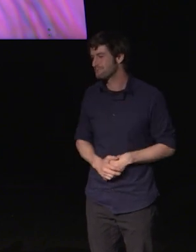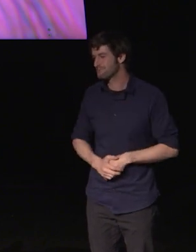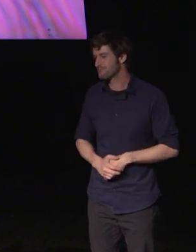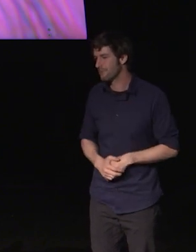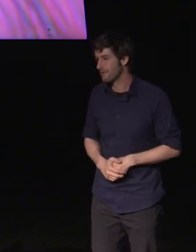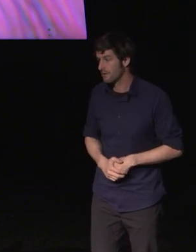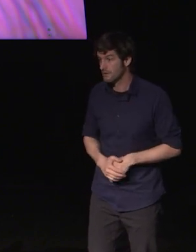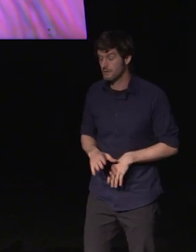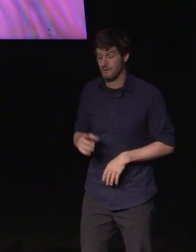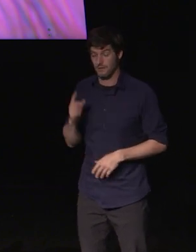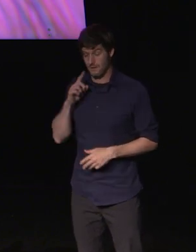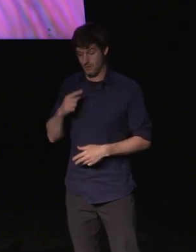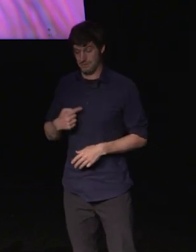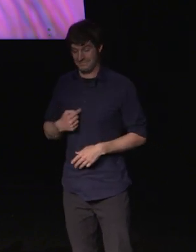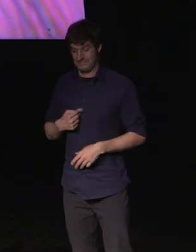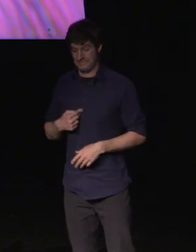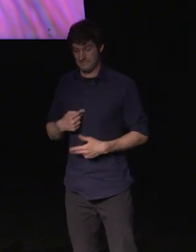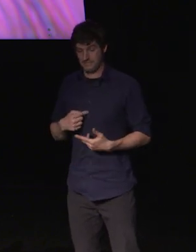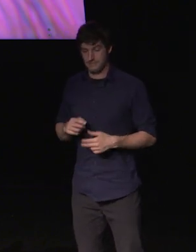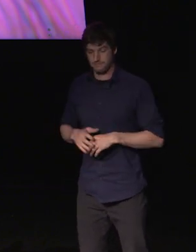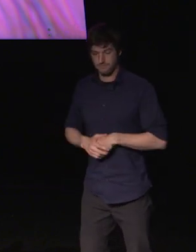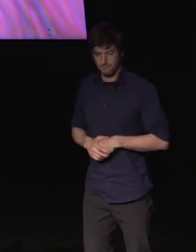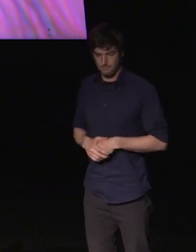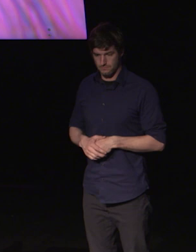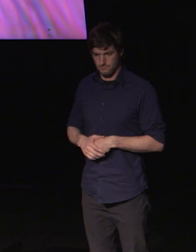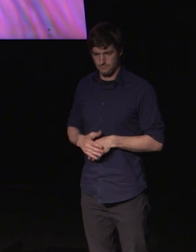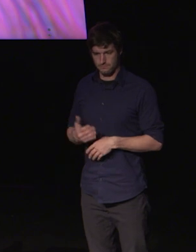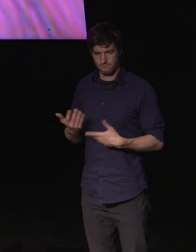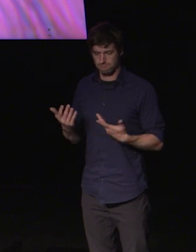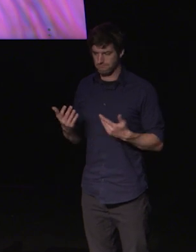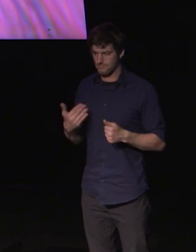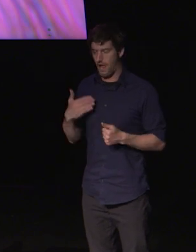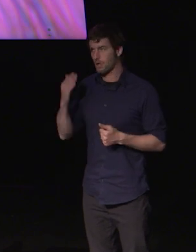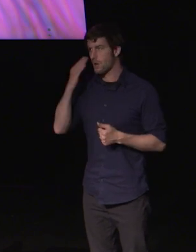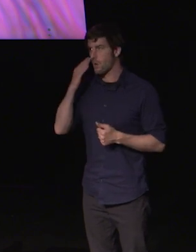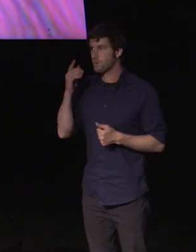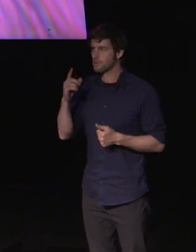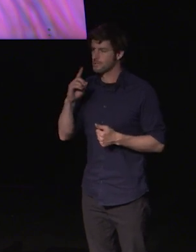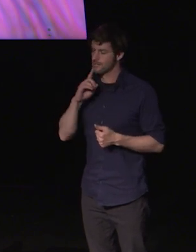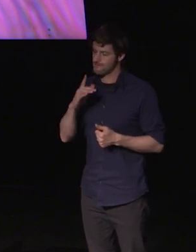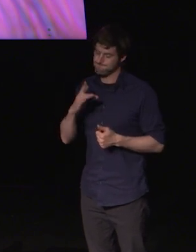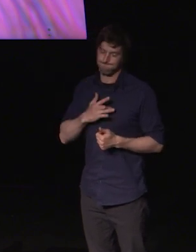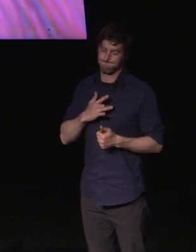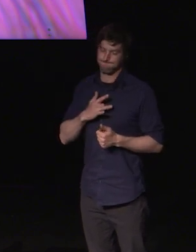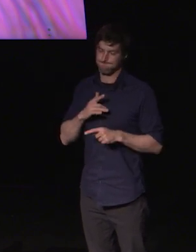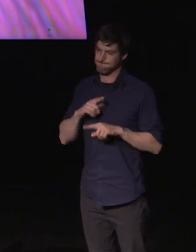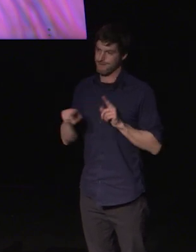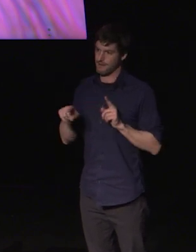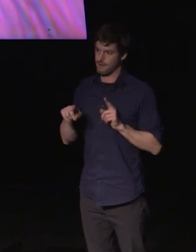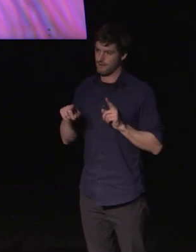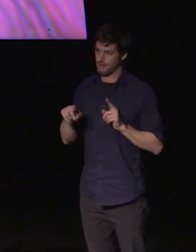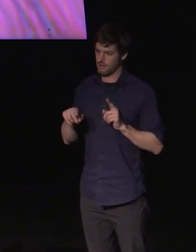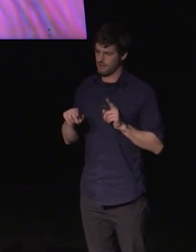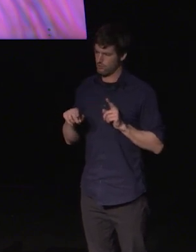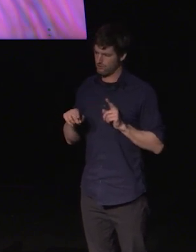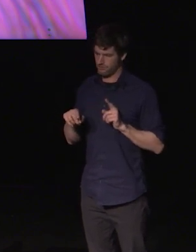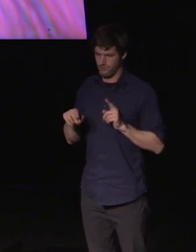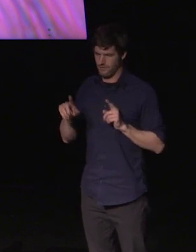For myself, I know its beloved and they're probably gonna cringe when I say it. The Witcher 3. AUDIENCE LAUGHS